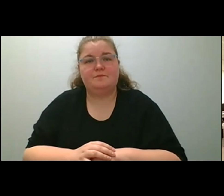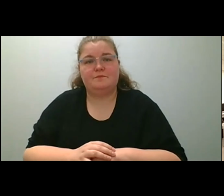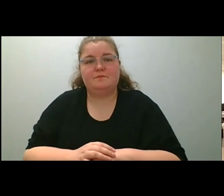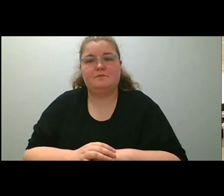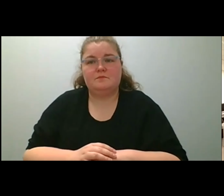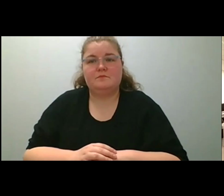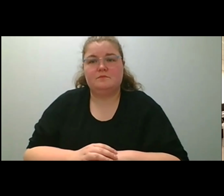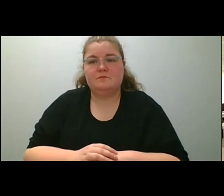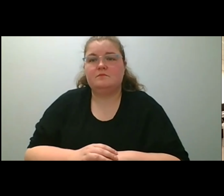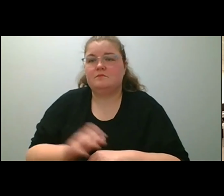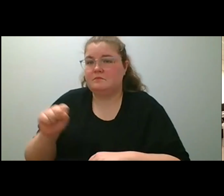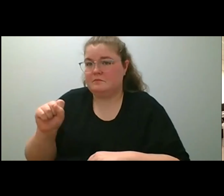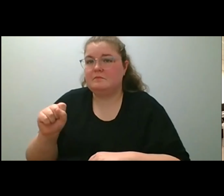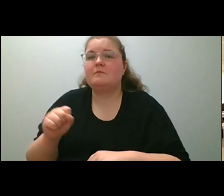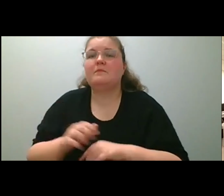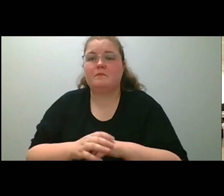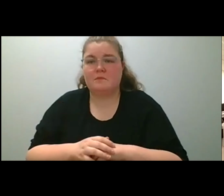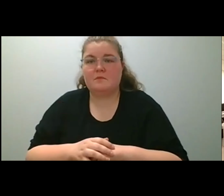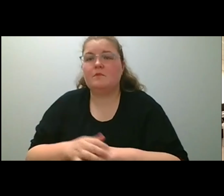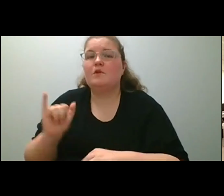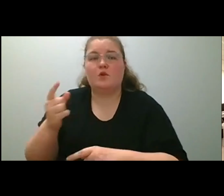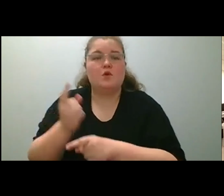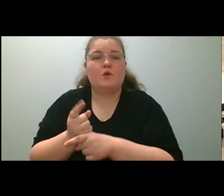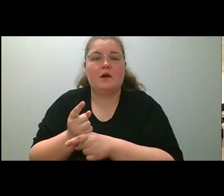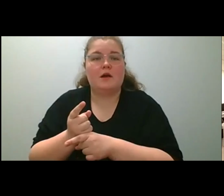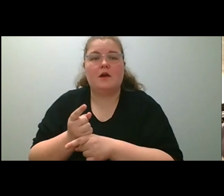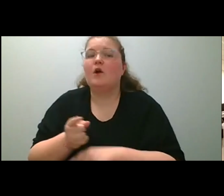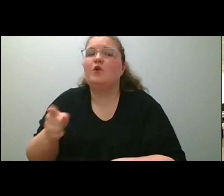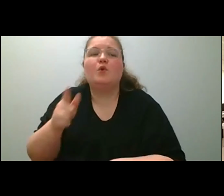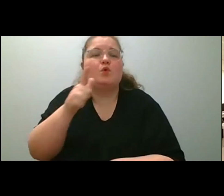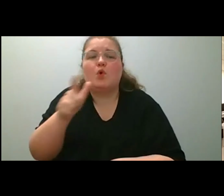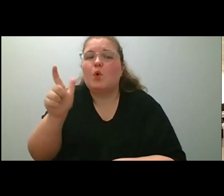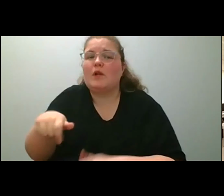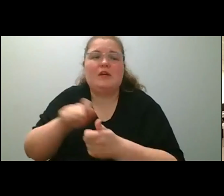Absolutely, so you're right. We don't say that we need to translate your entire website